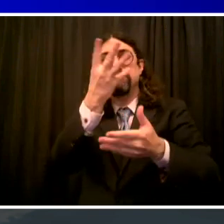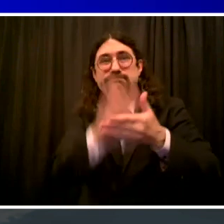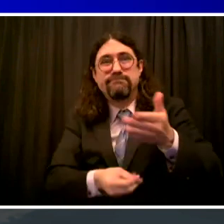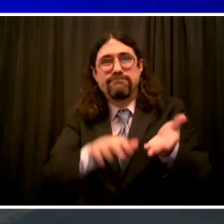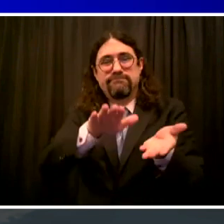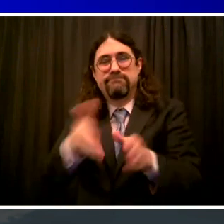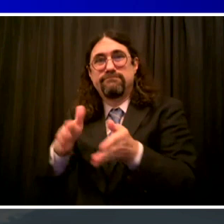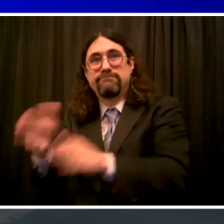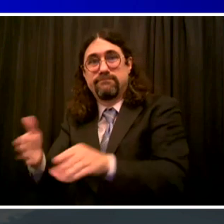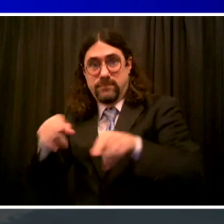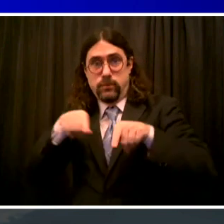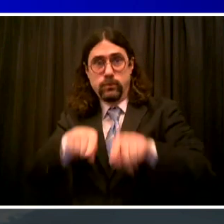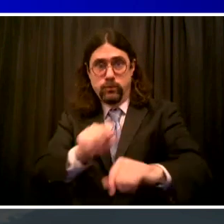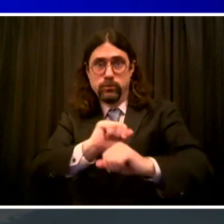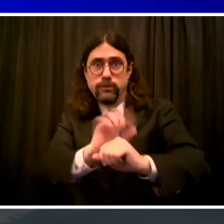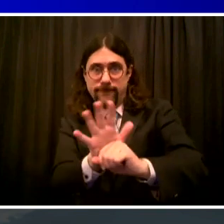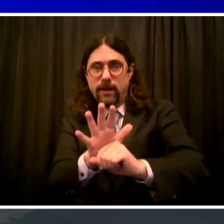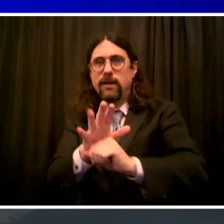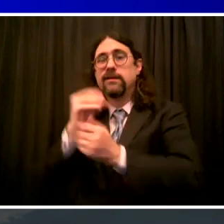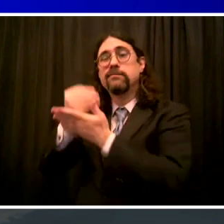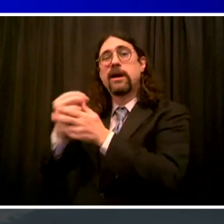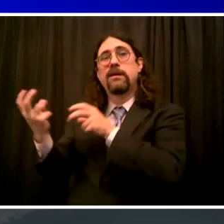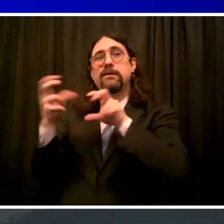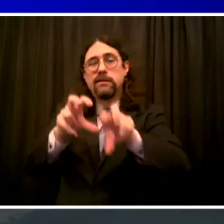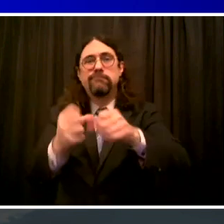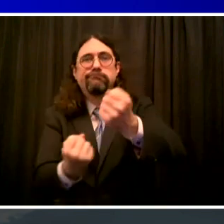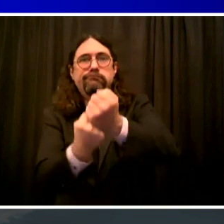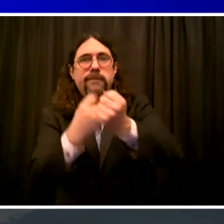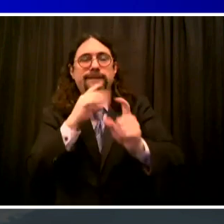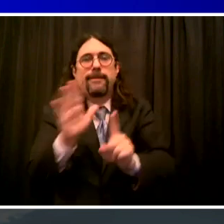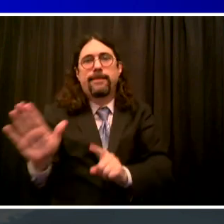WE, OF COURSE, WANT TO MAKE SURE